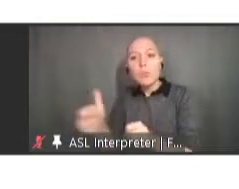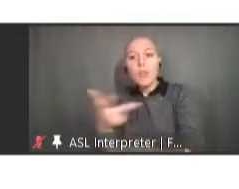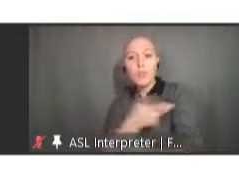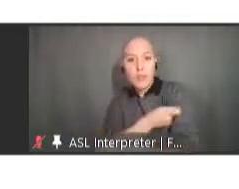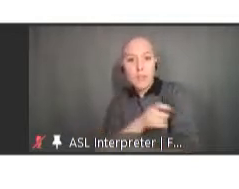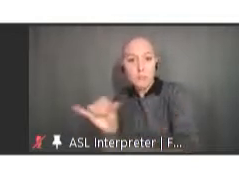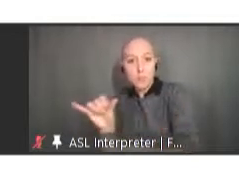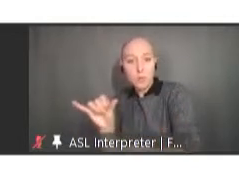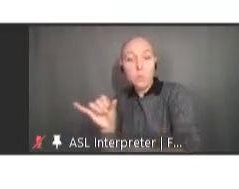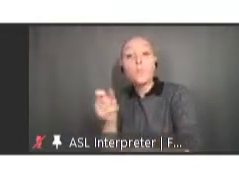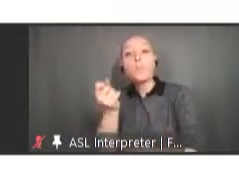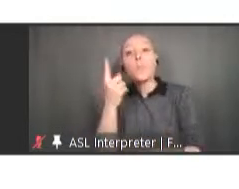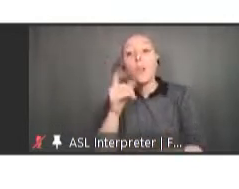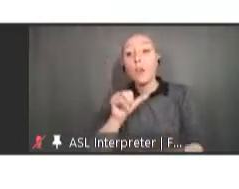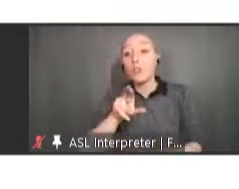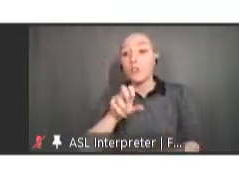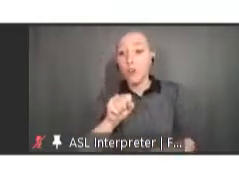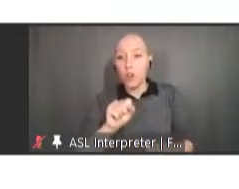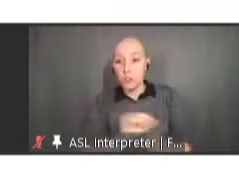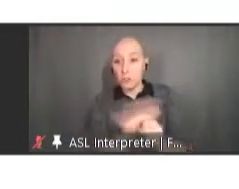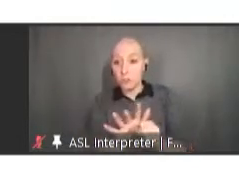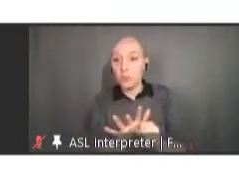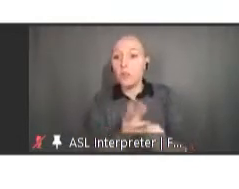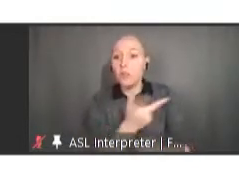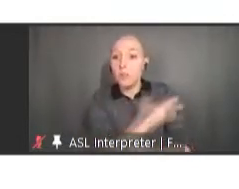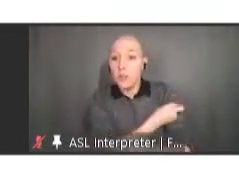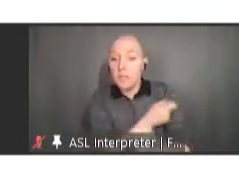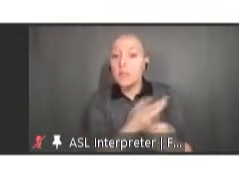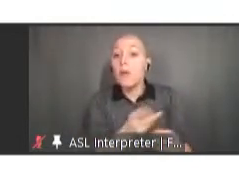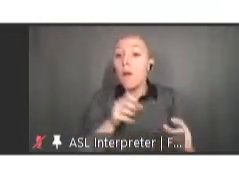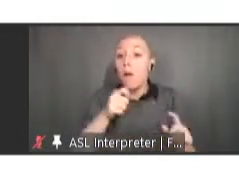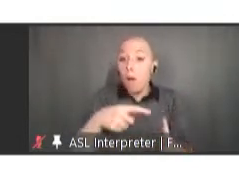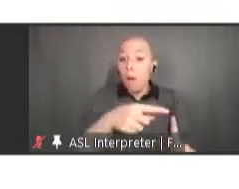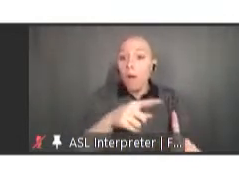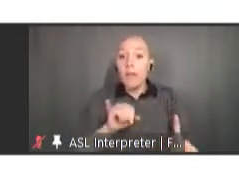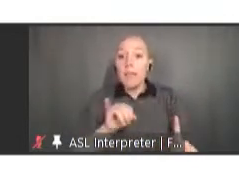immune response. But in the absence of a correlate of protection, we can't yet determine what level